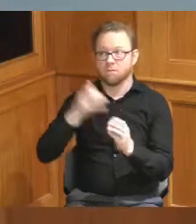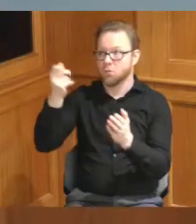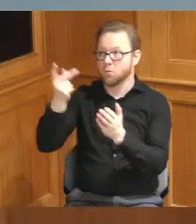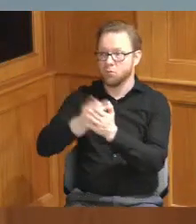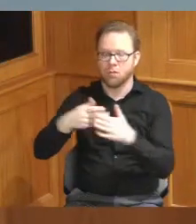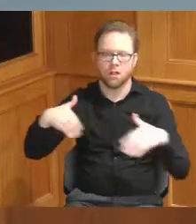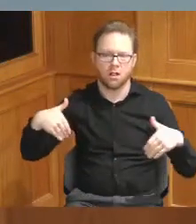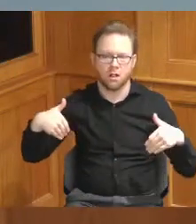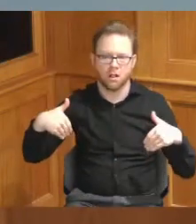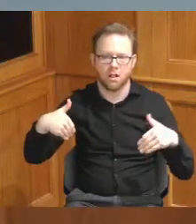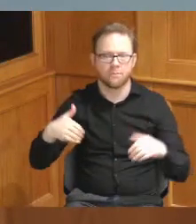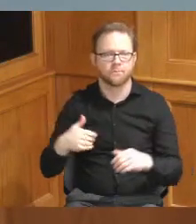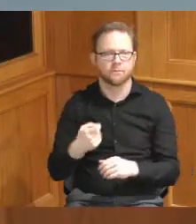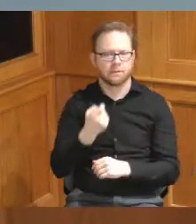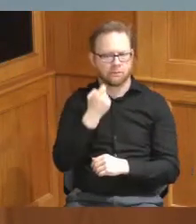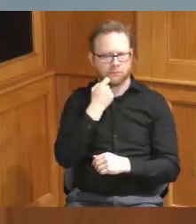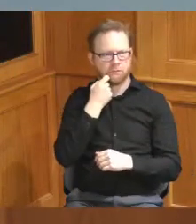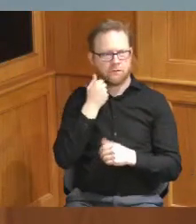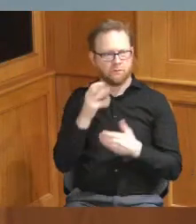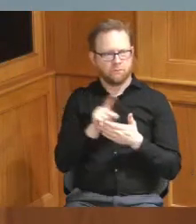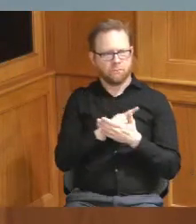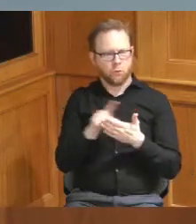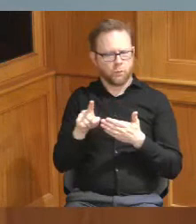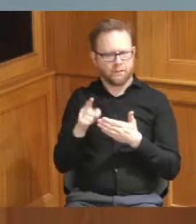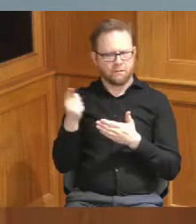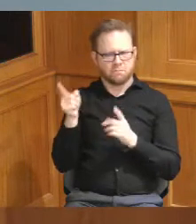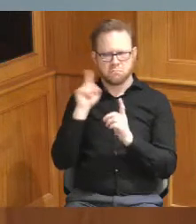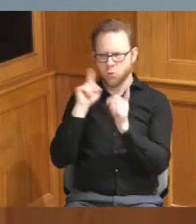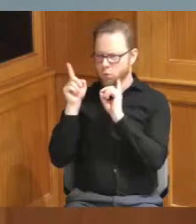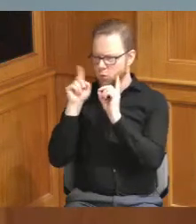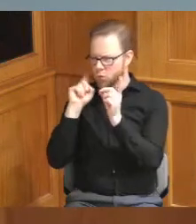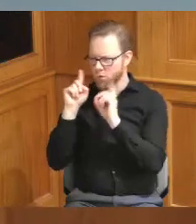just more so in the recent weeks potentially because of other parts of the world that have